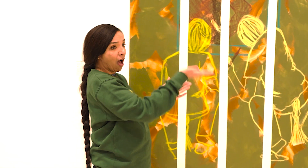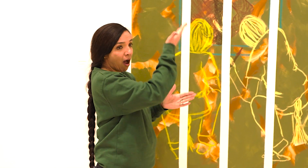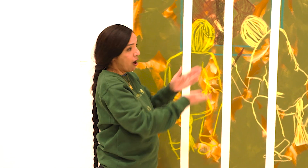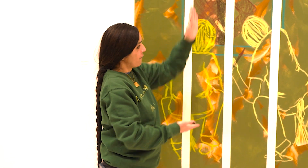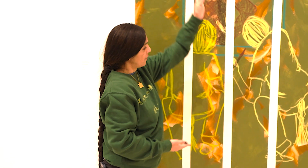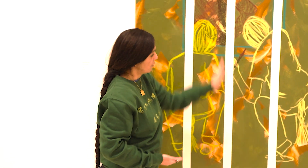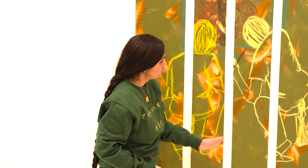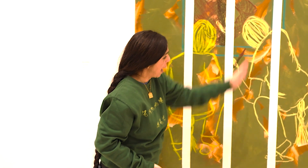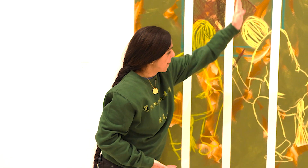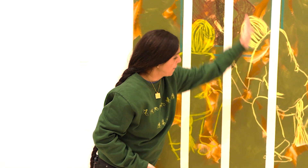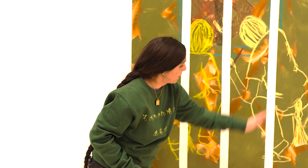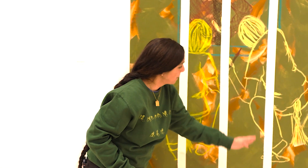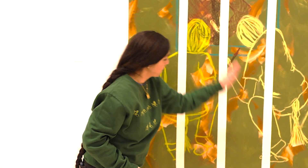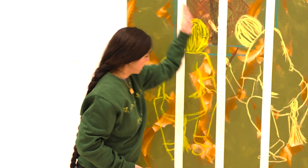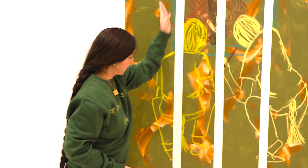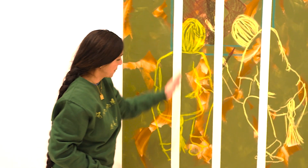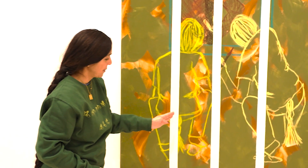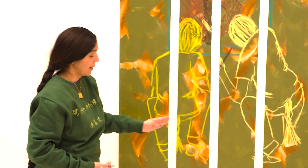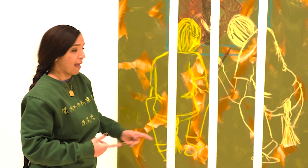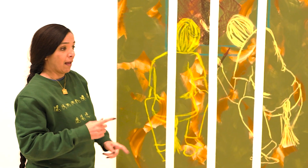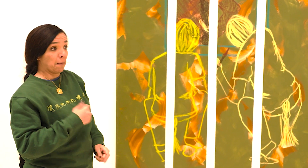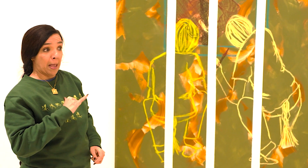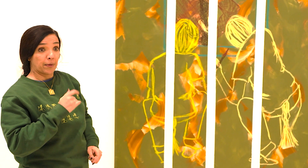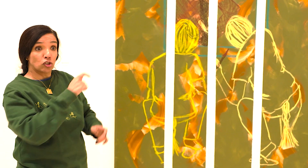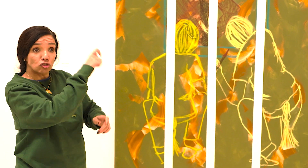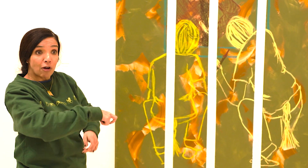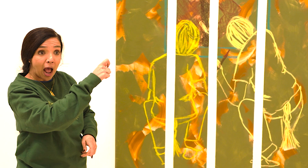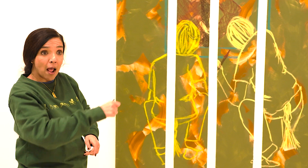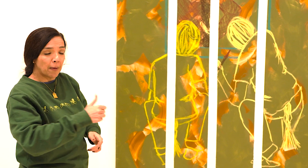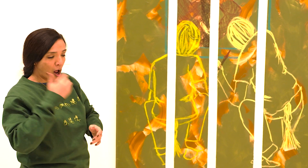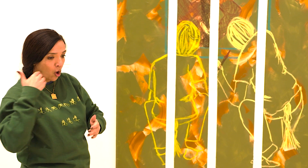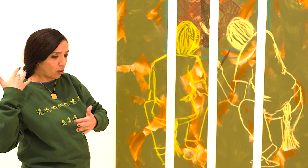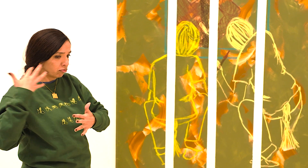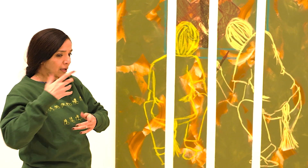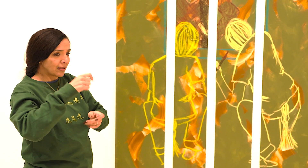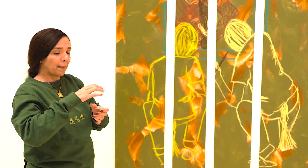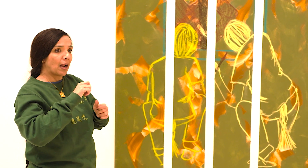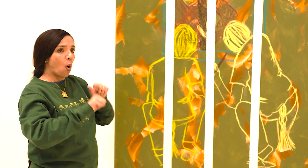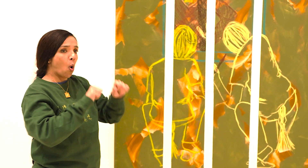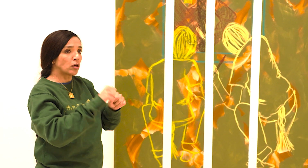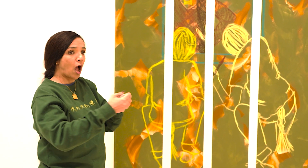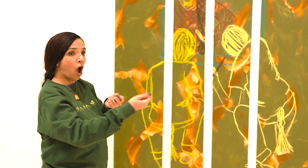So, another layer was to add the lines to it. Maybe the stripes, which have become a theme,